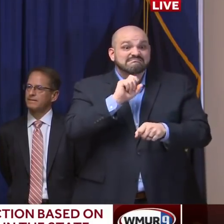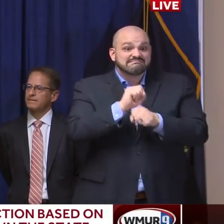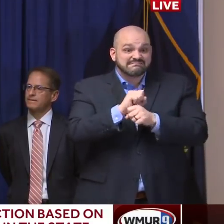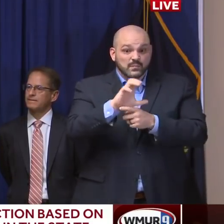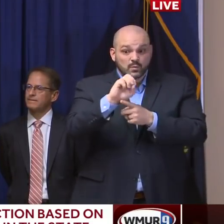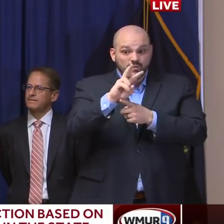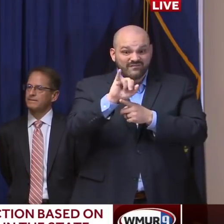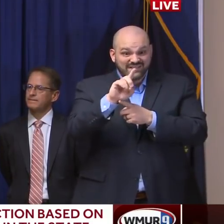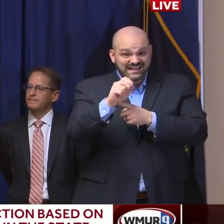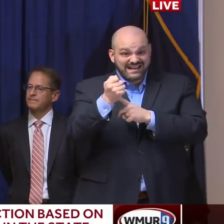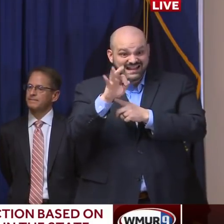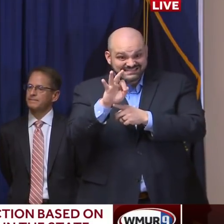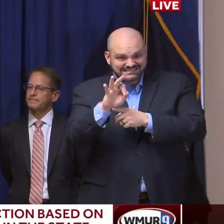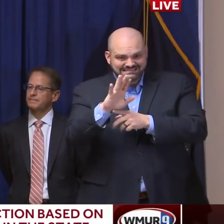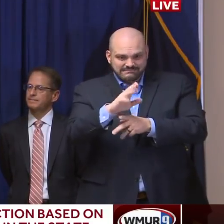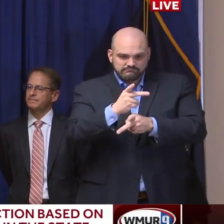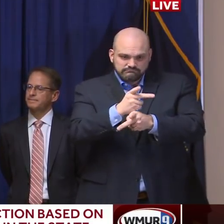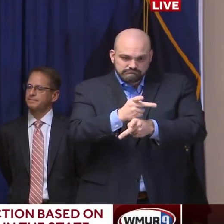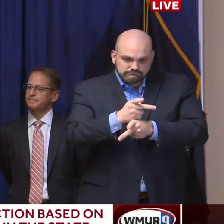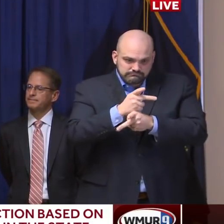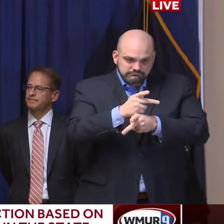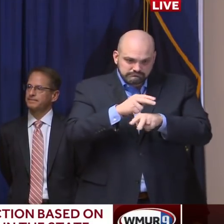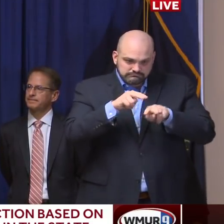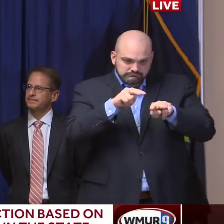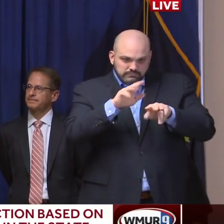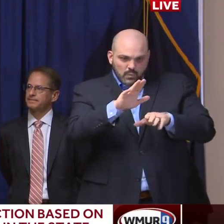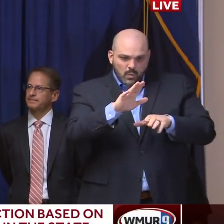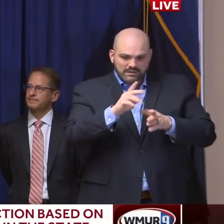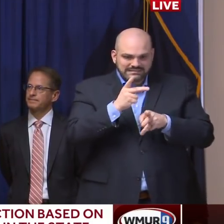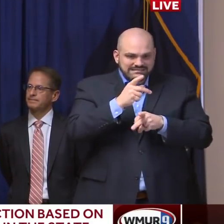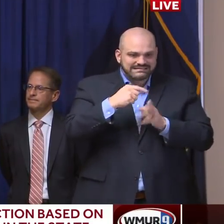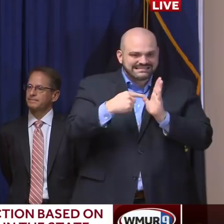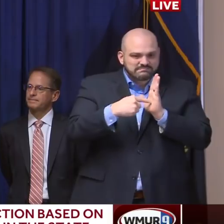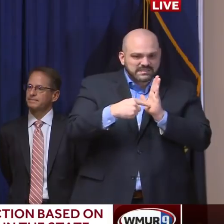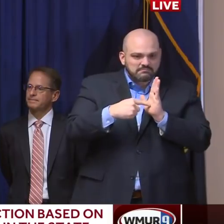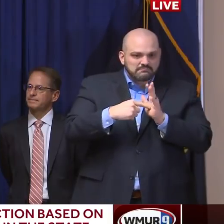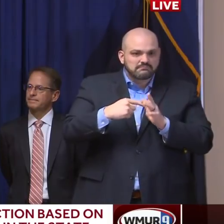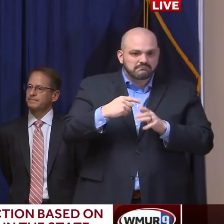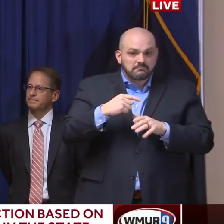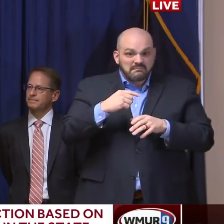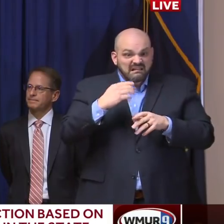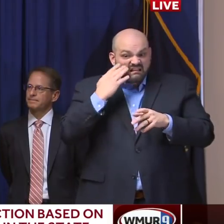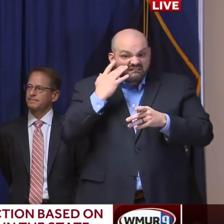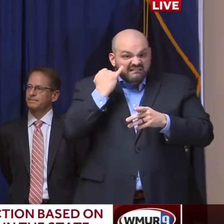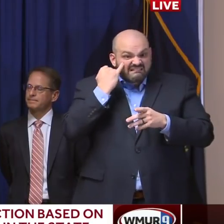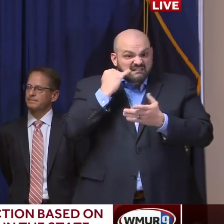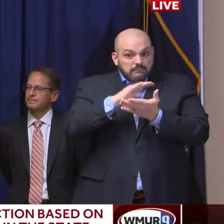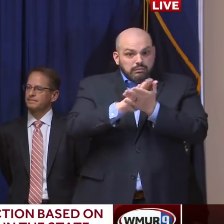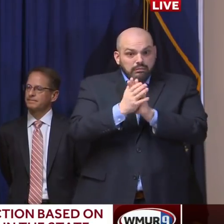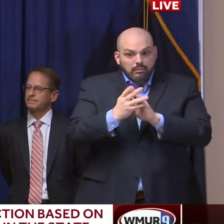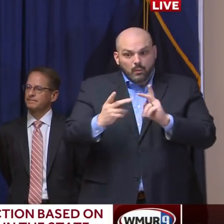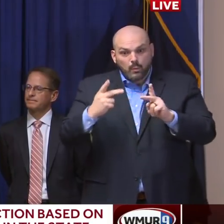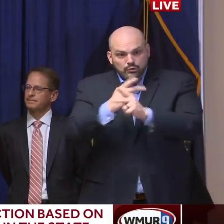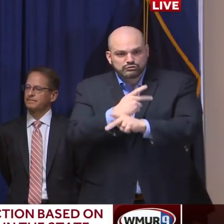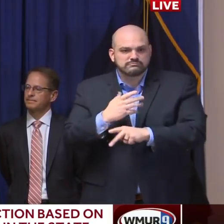SO WE ENCOURAGE PEOPLE THAT IF THEY HAVE COVID-19 TO VERY CLOSELY MONITOR THEIR SYMPTOMS OVER THE COURSE OF THE FIRST WEEK.